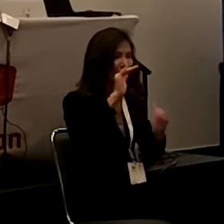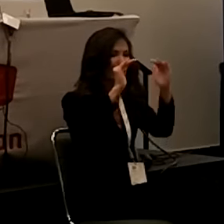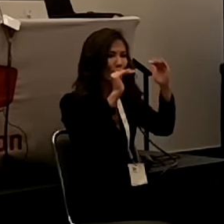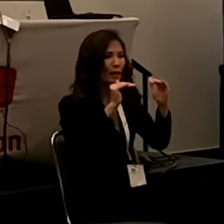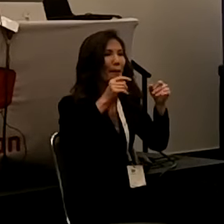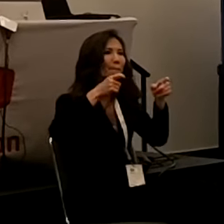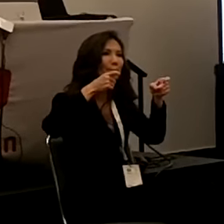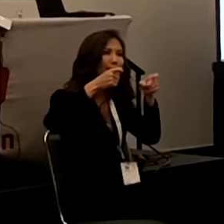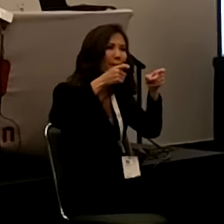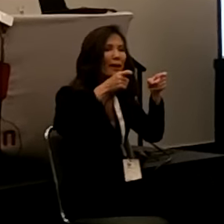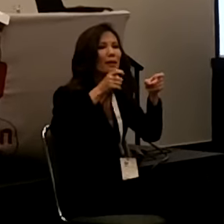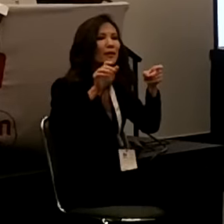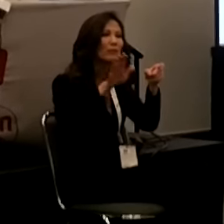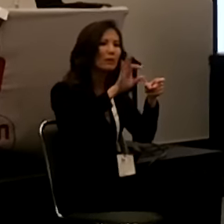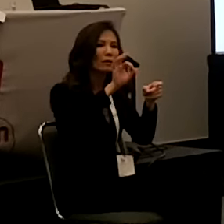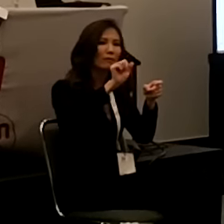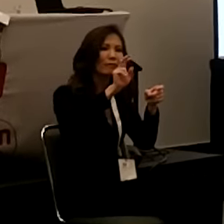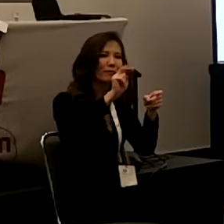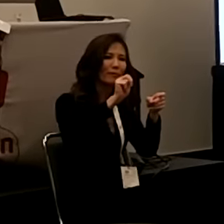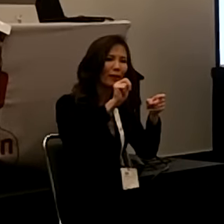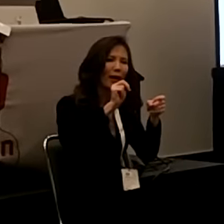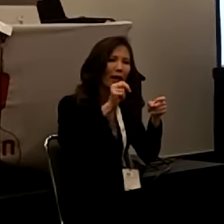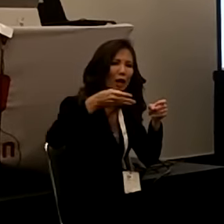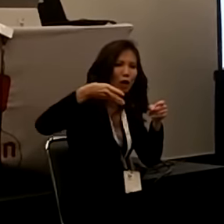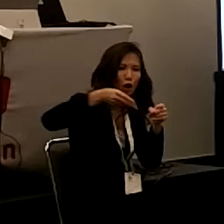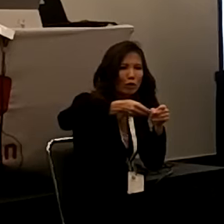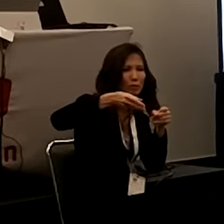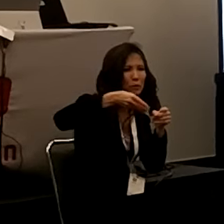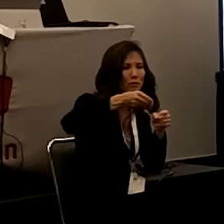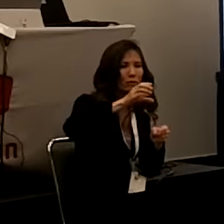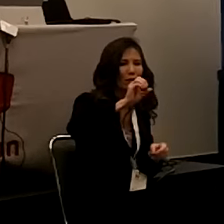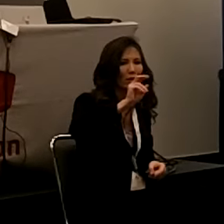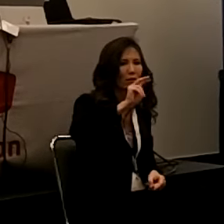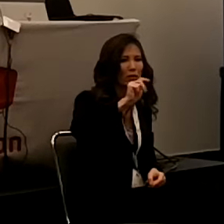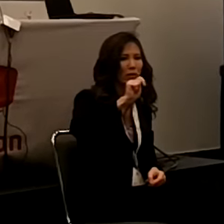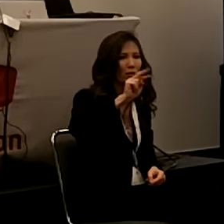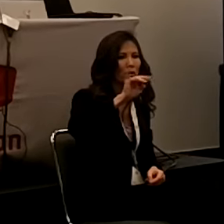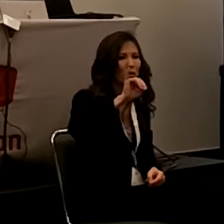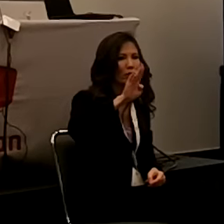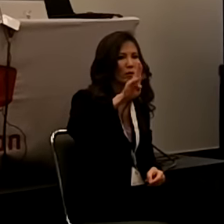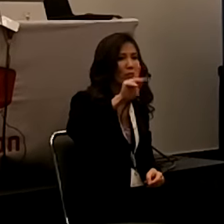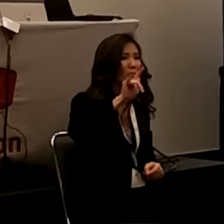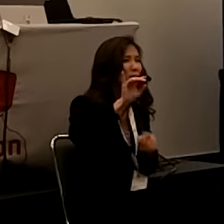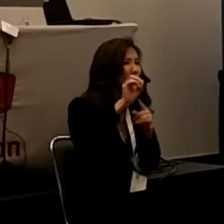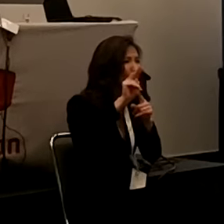Subtitles, something, yeah, alright? Okay, and then it says something in fine print somewhere